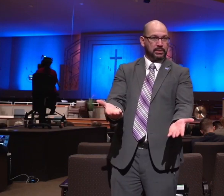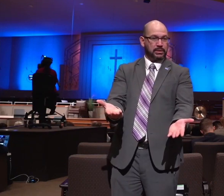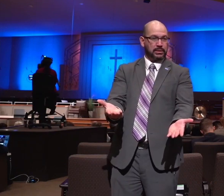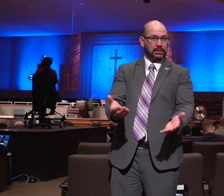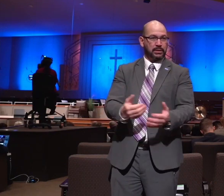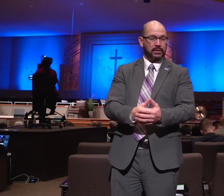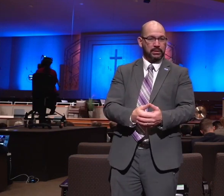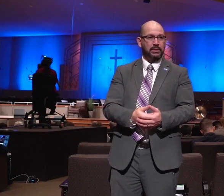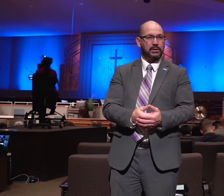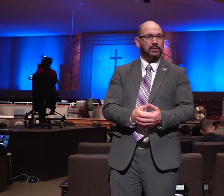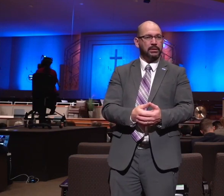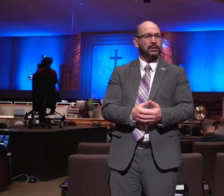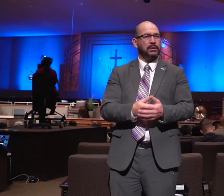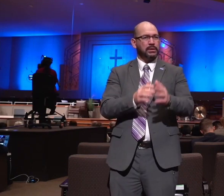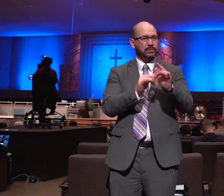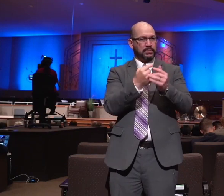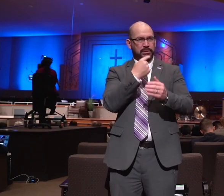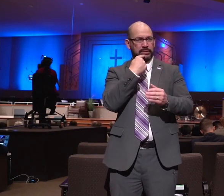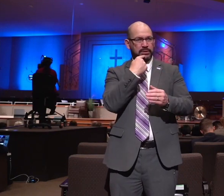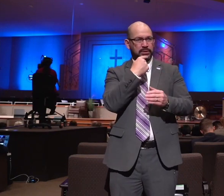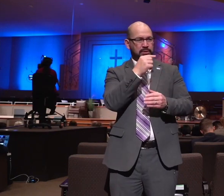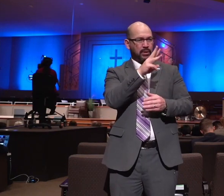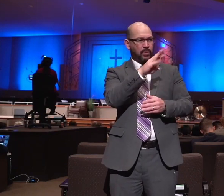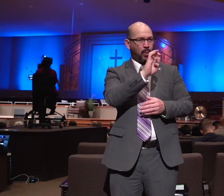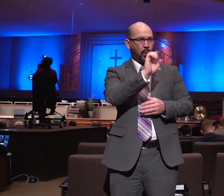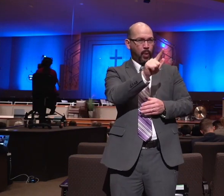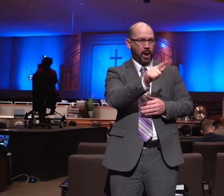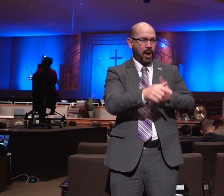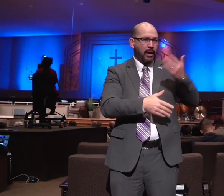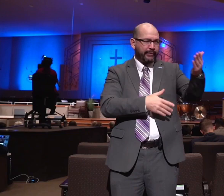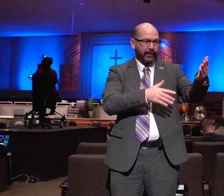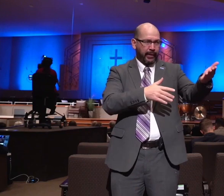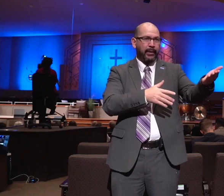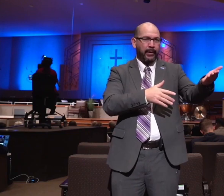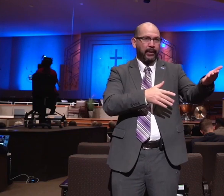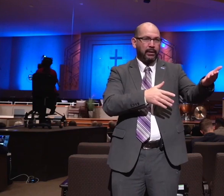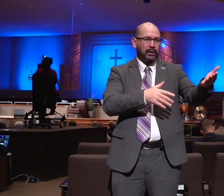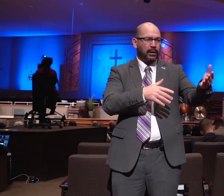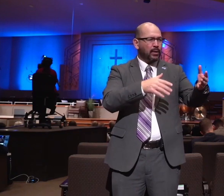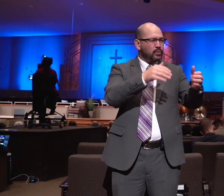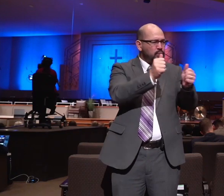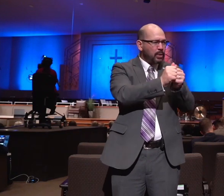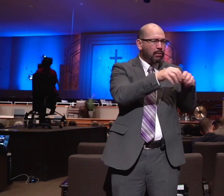garrison of the Philistines